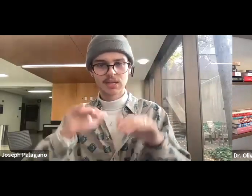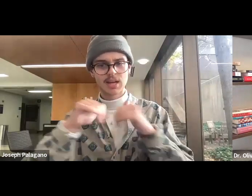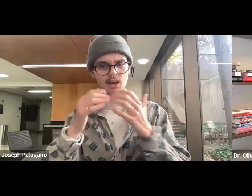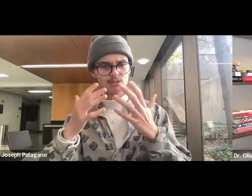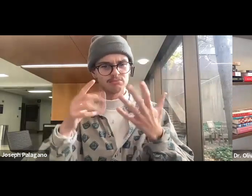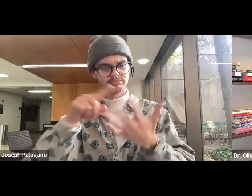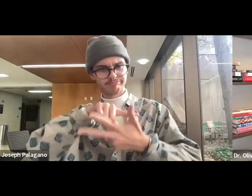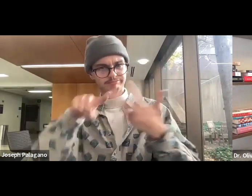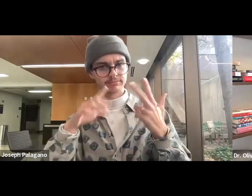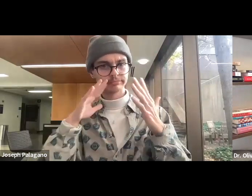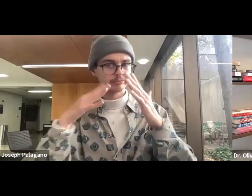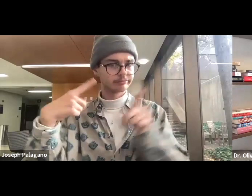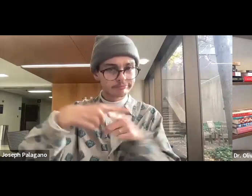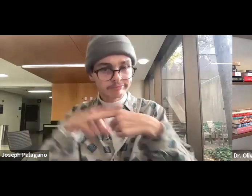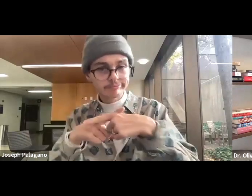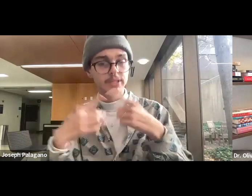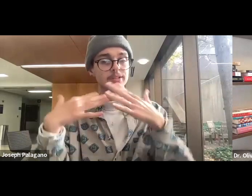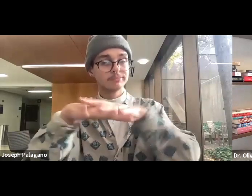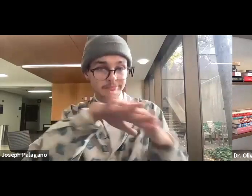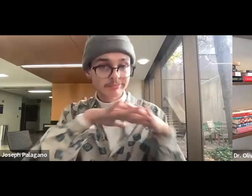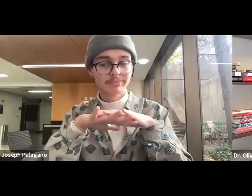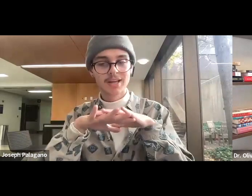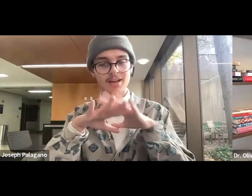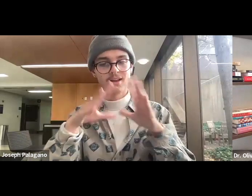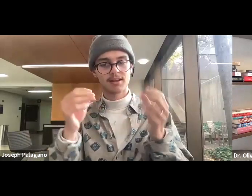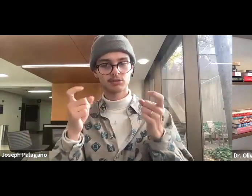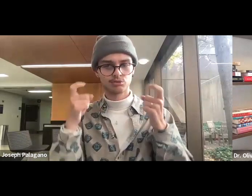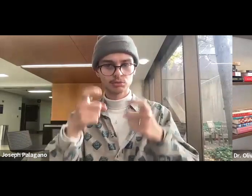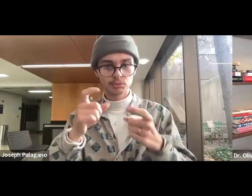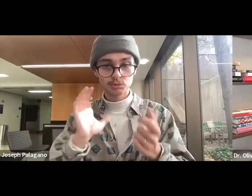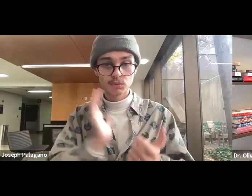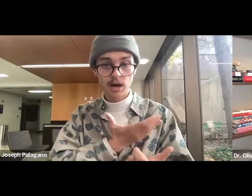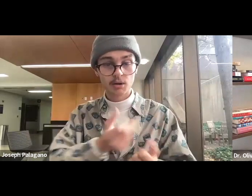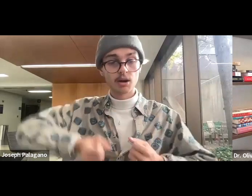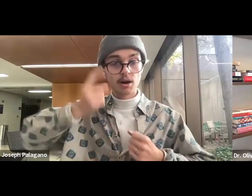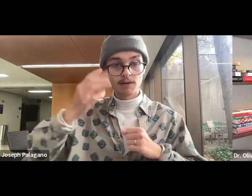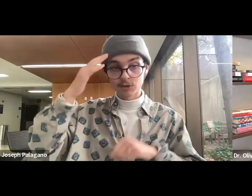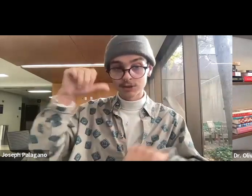. And his research explores how racial identity, racialized discourse and